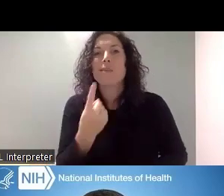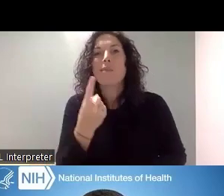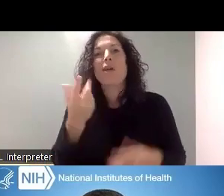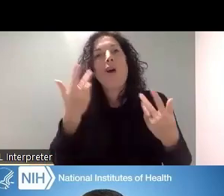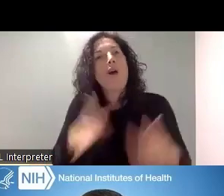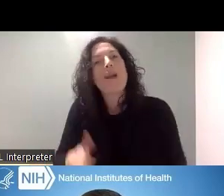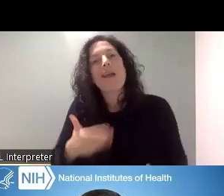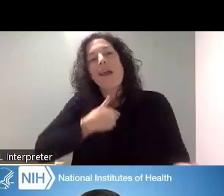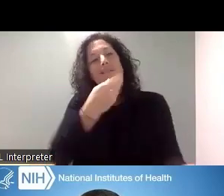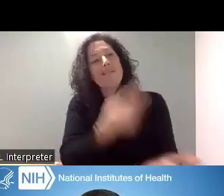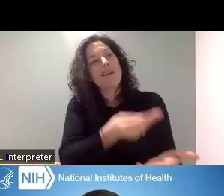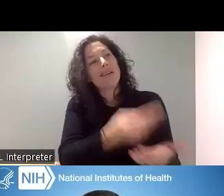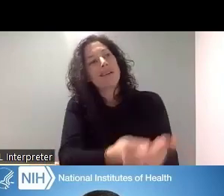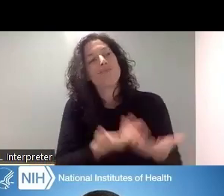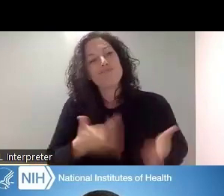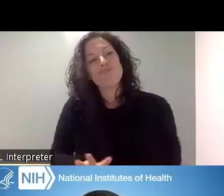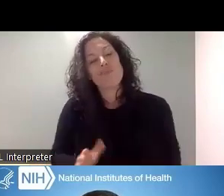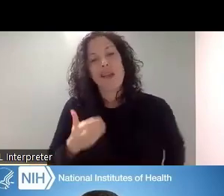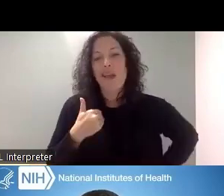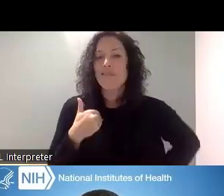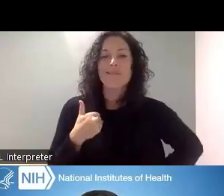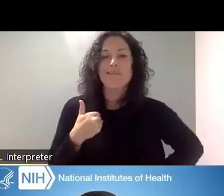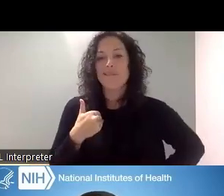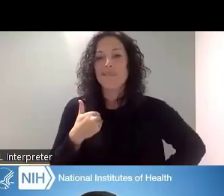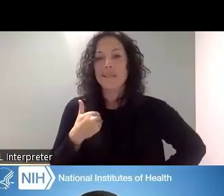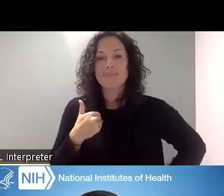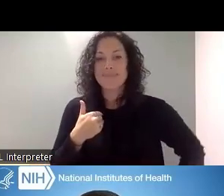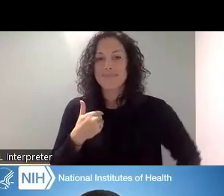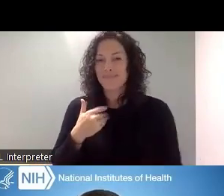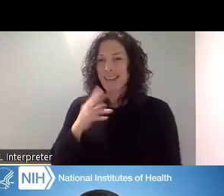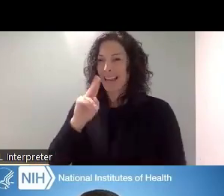So the NIH is not going to fund research that we're already funding.